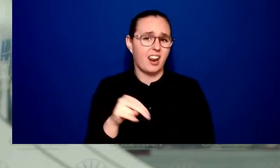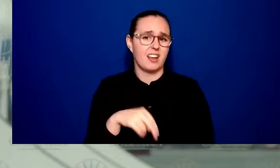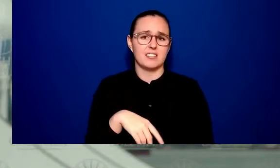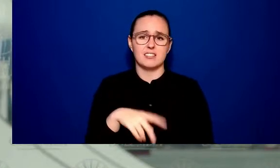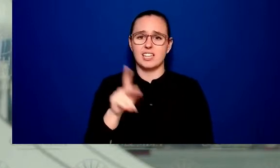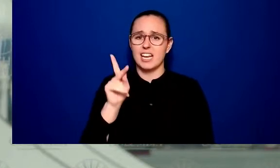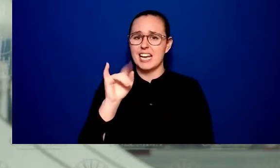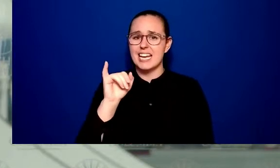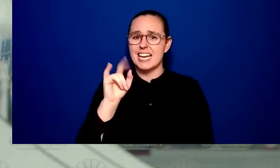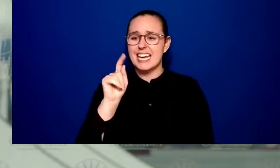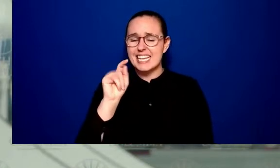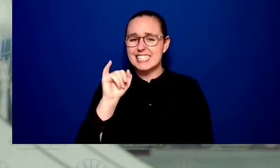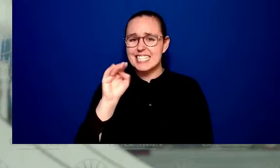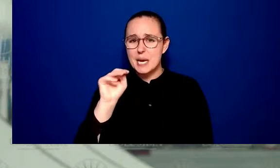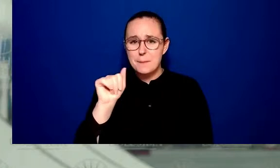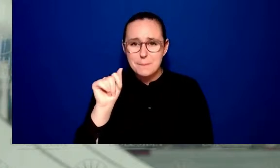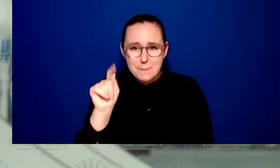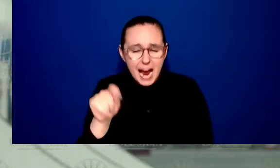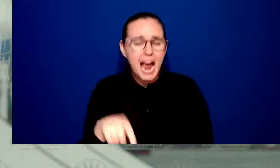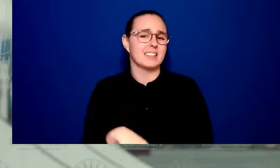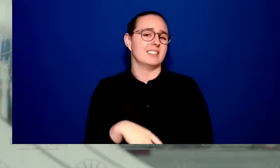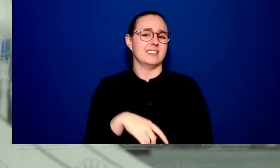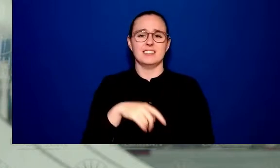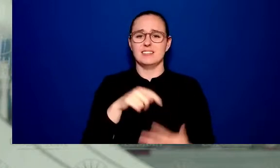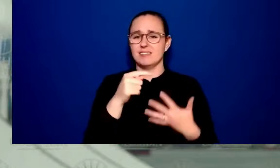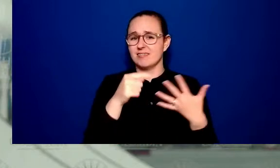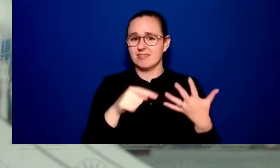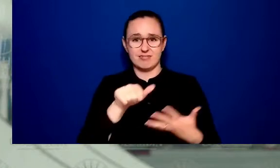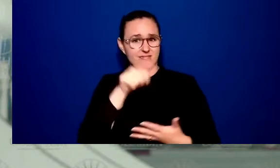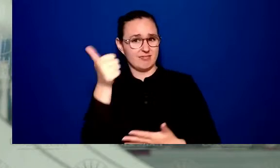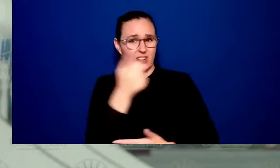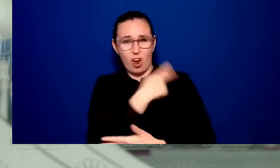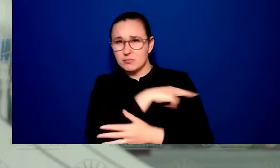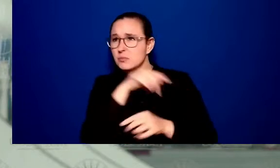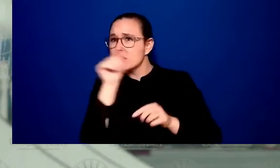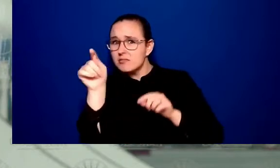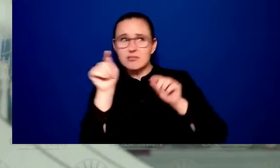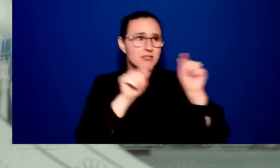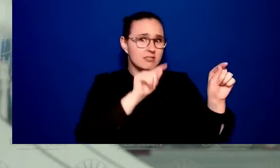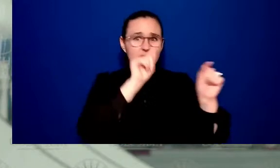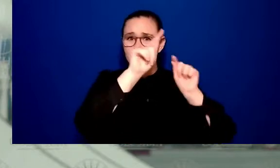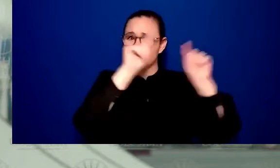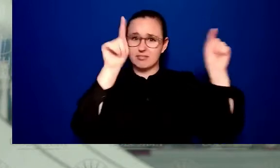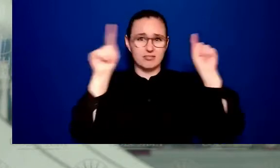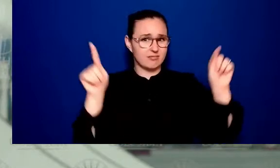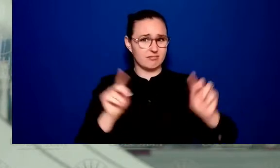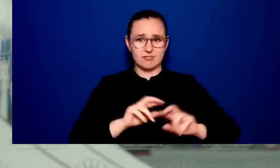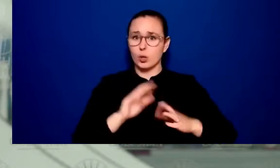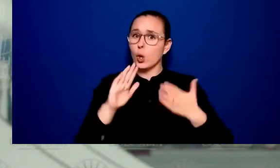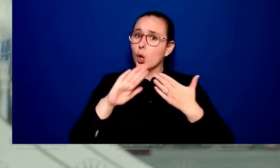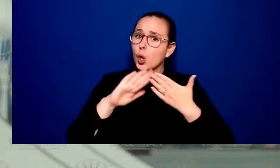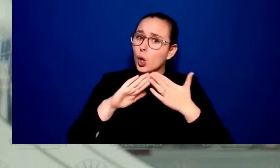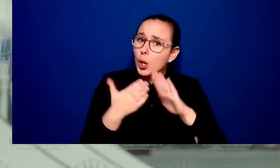room at the Mackenzie District Hospital in massive area, the Howard Phillips Hall McBride in